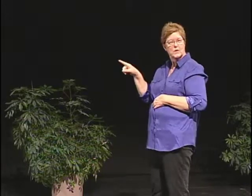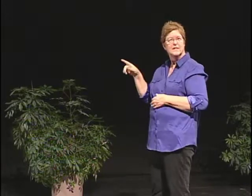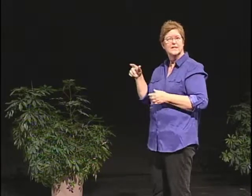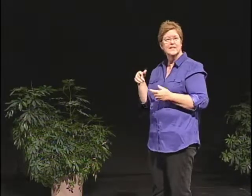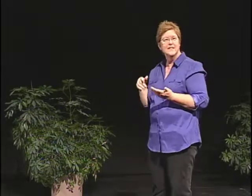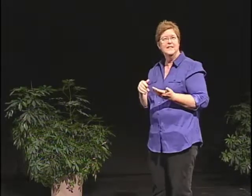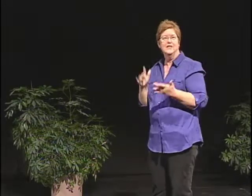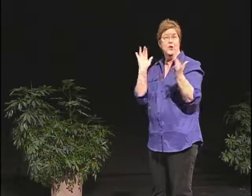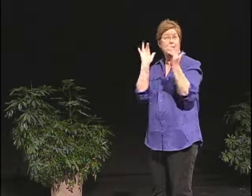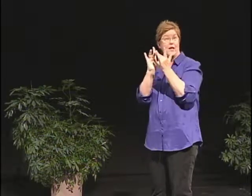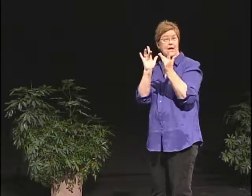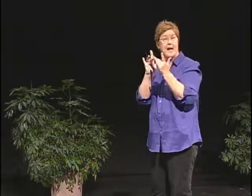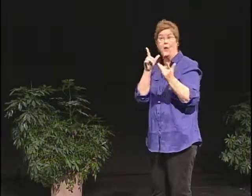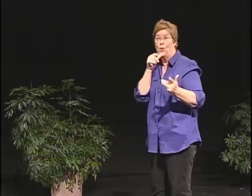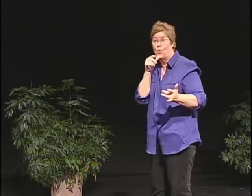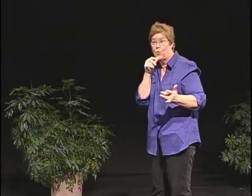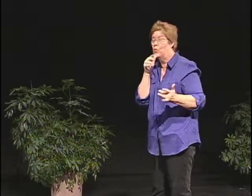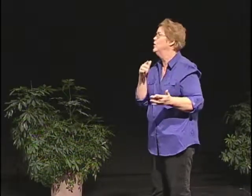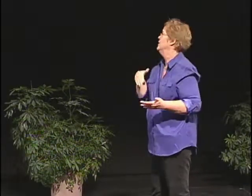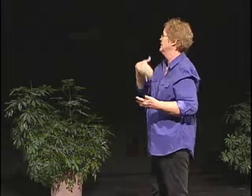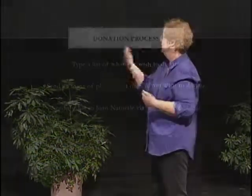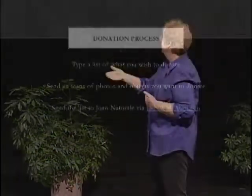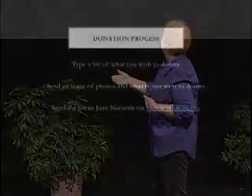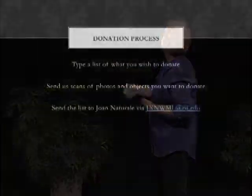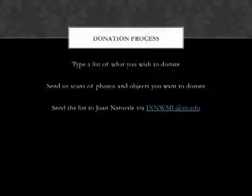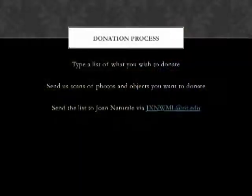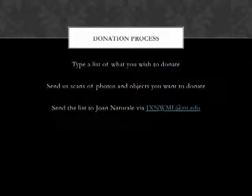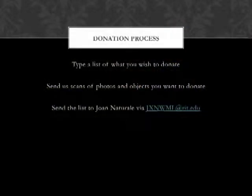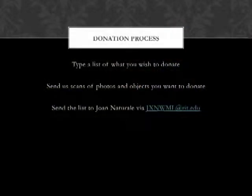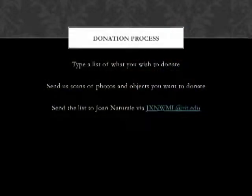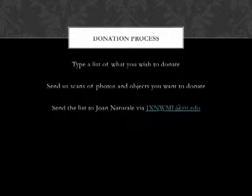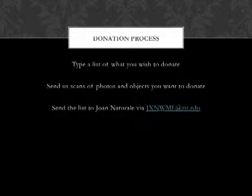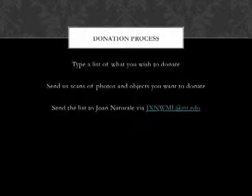So we're looking for those items. You can contact...